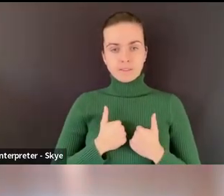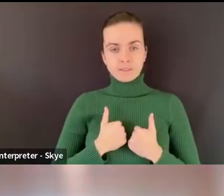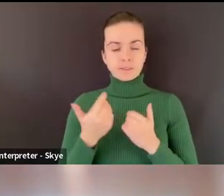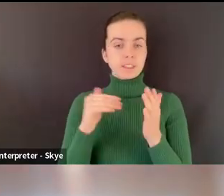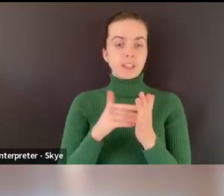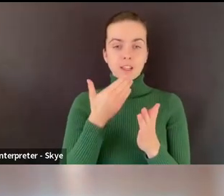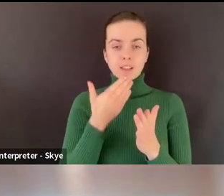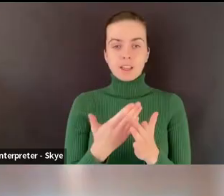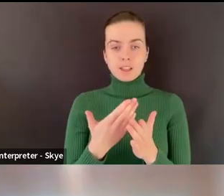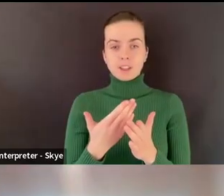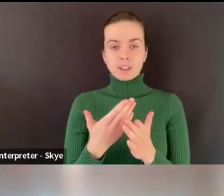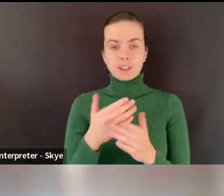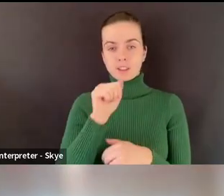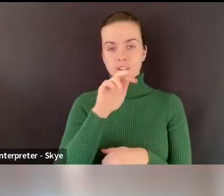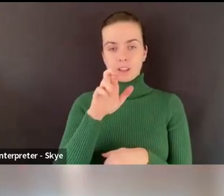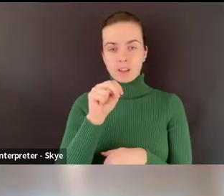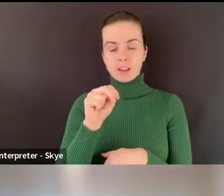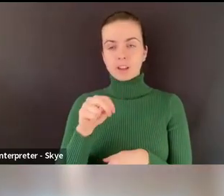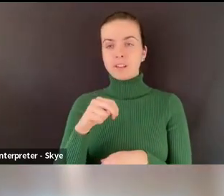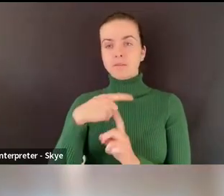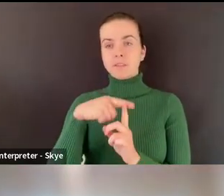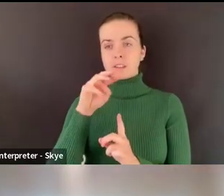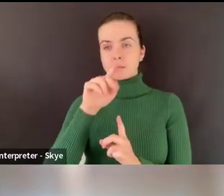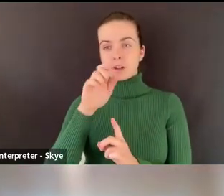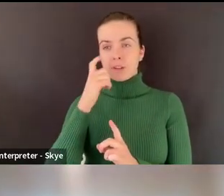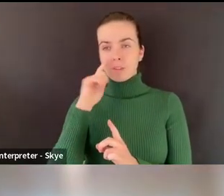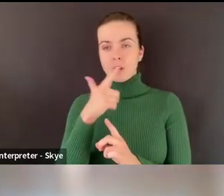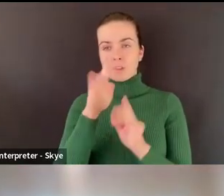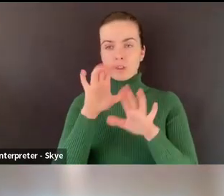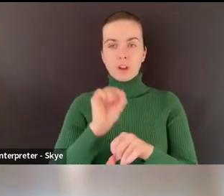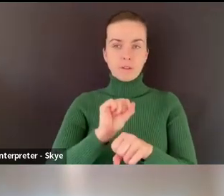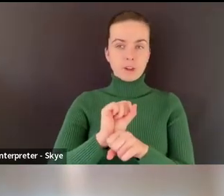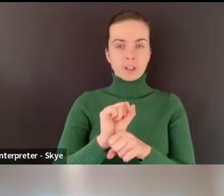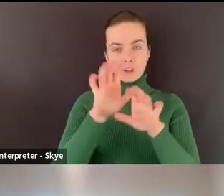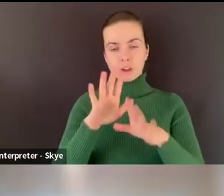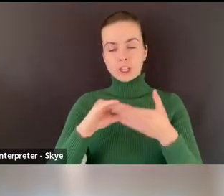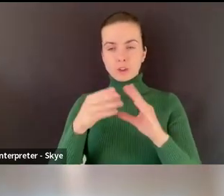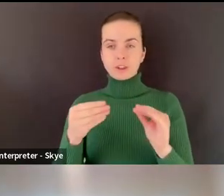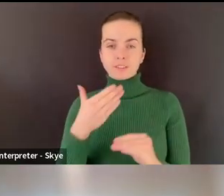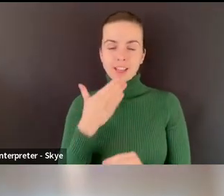thank you to Aaron and Michelle for all the great work and for the great stories. Thank you.